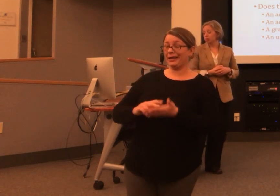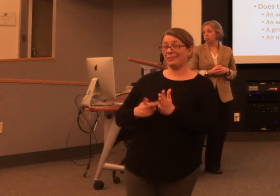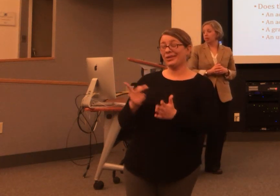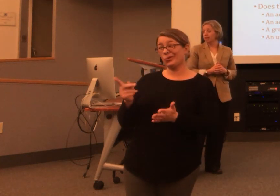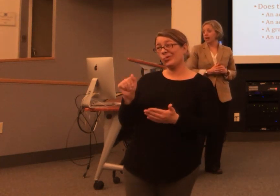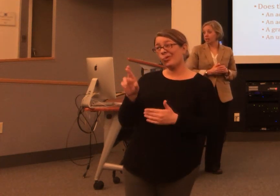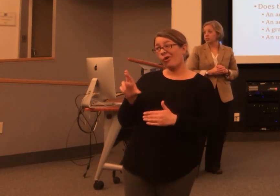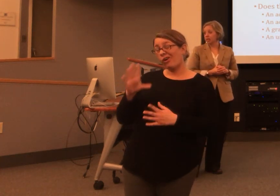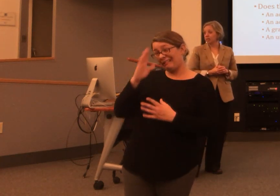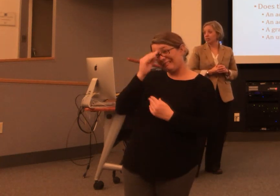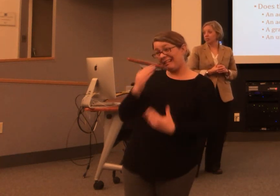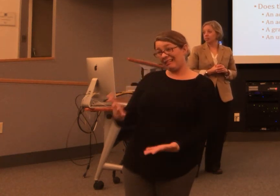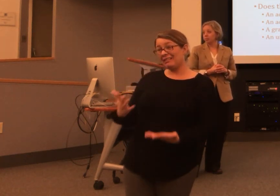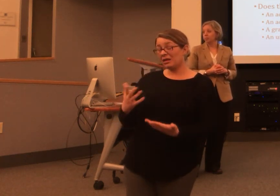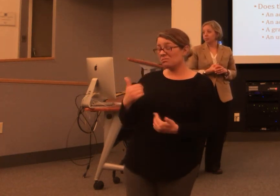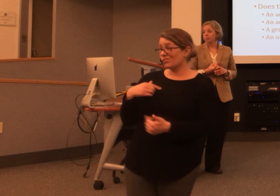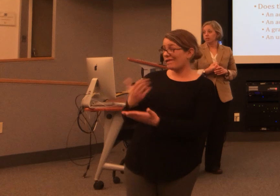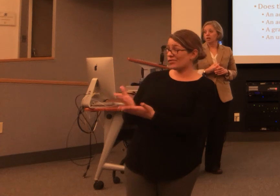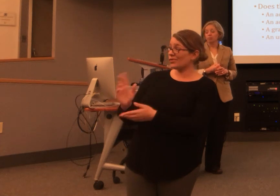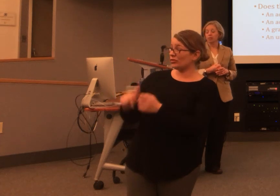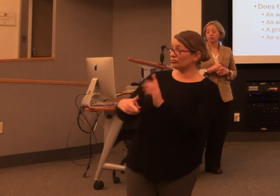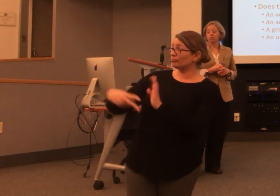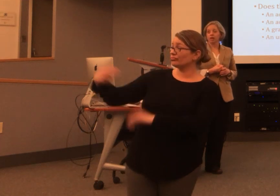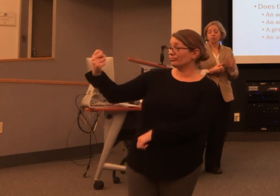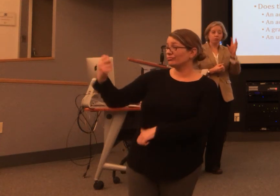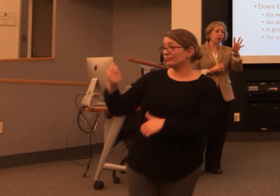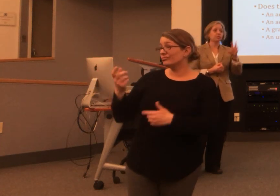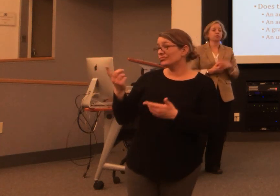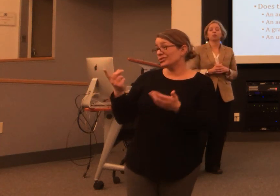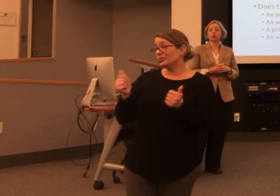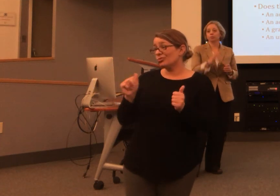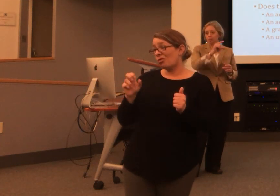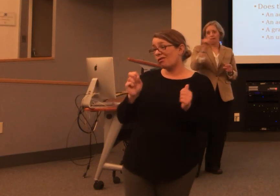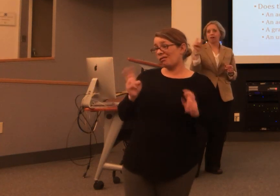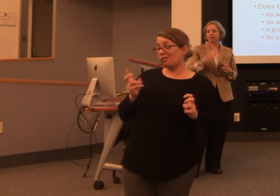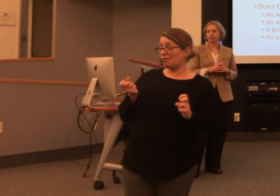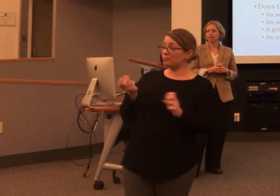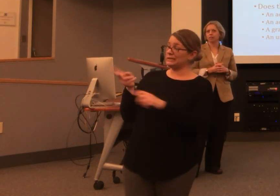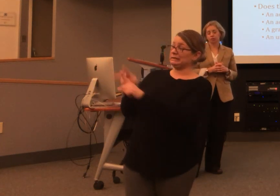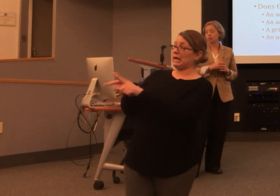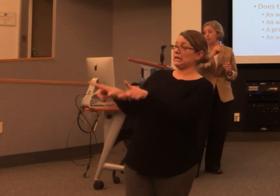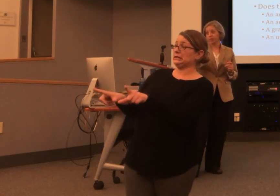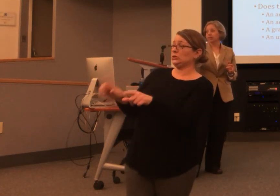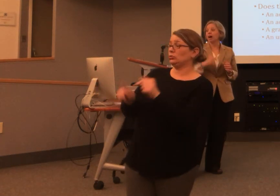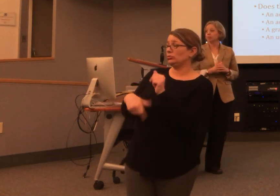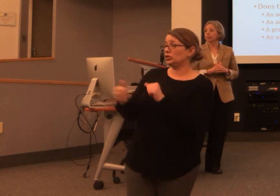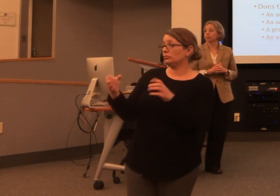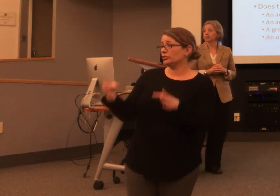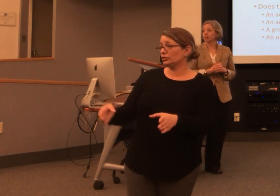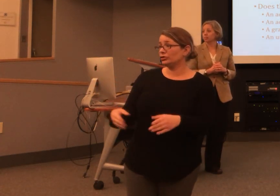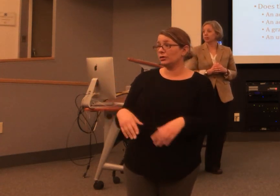when you put it in that kind of setting. I mean, yeah, if you comment in a forum, you can try putting a copyright notice on it,